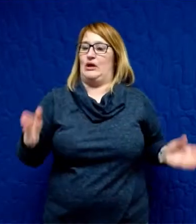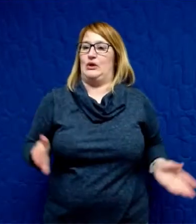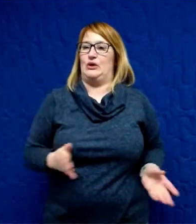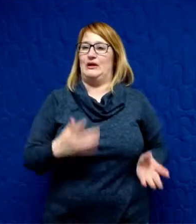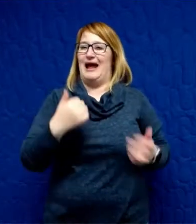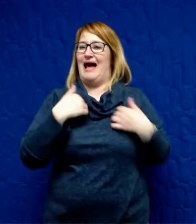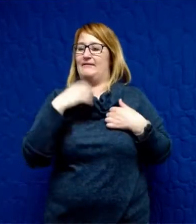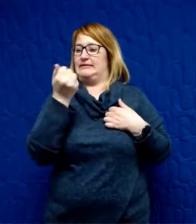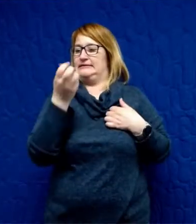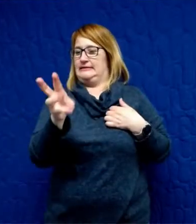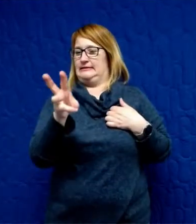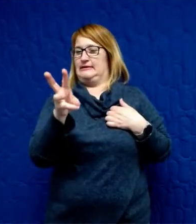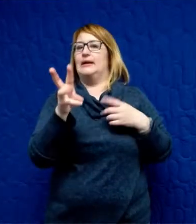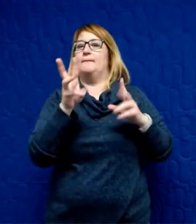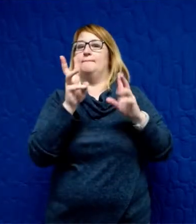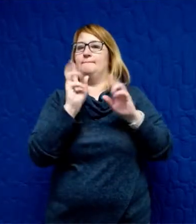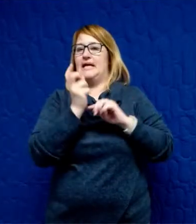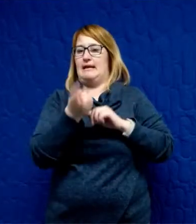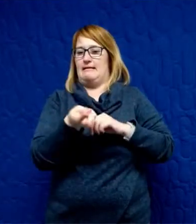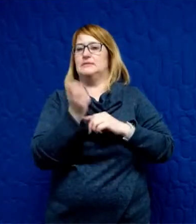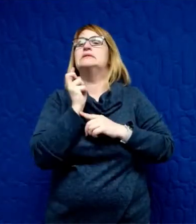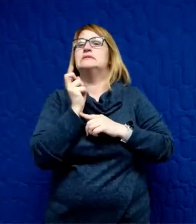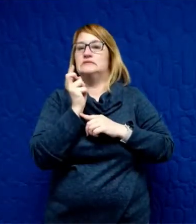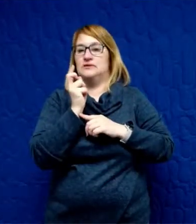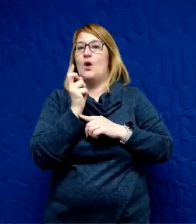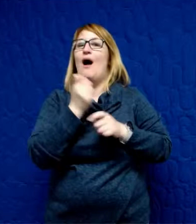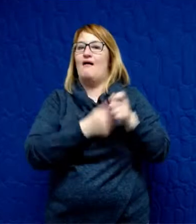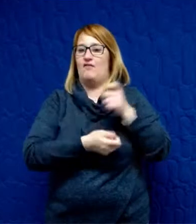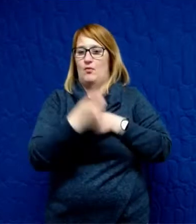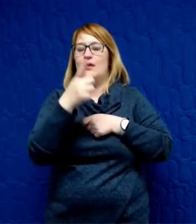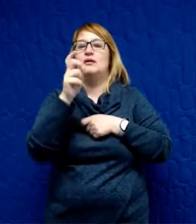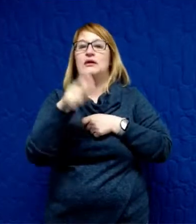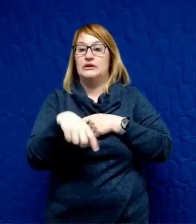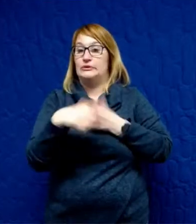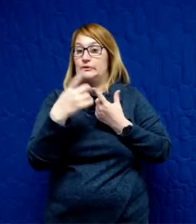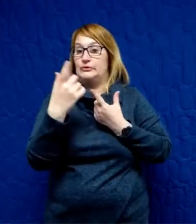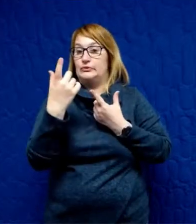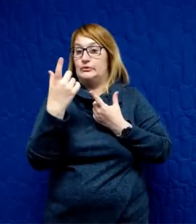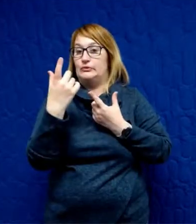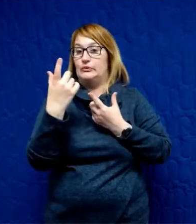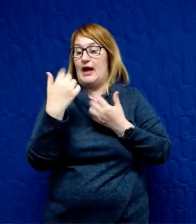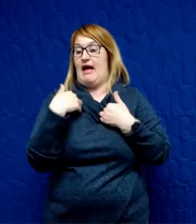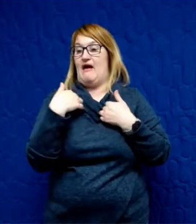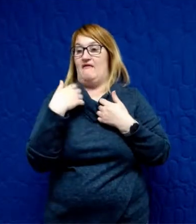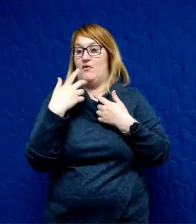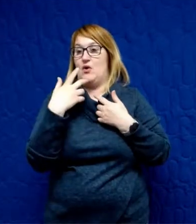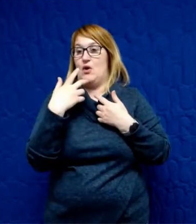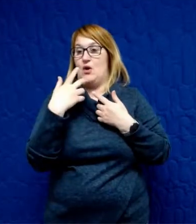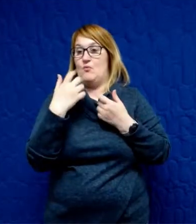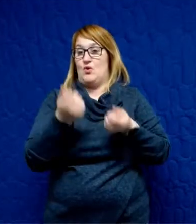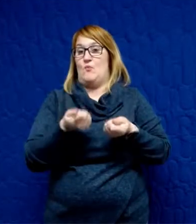minutes? Yes! So we encourage everyone to initially develop their proposal in an